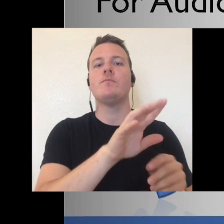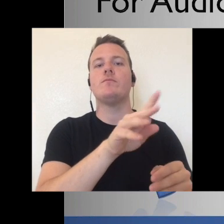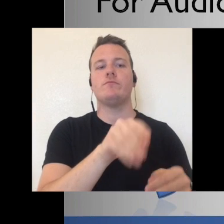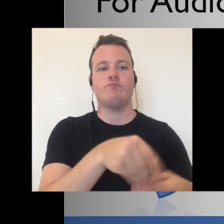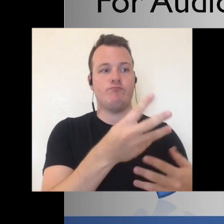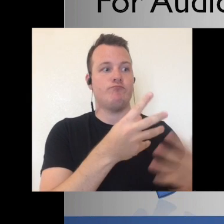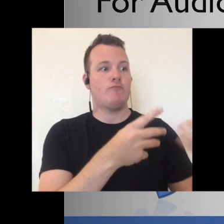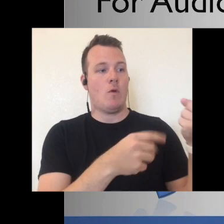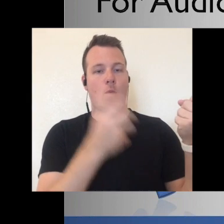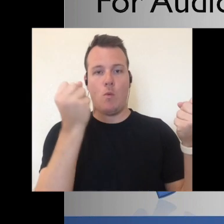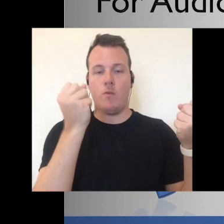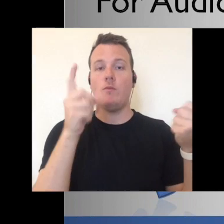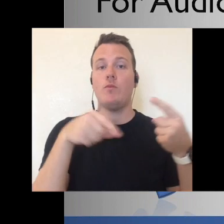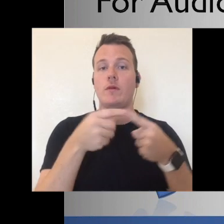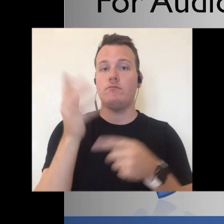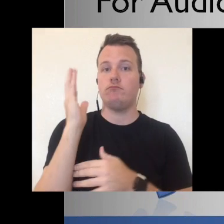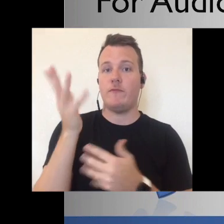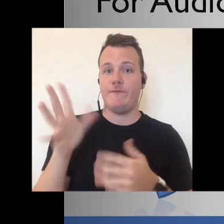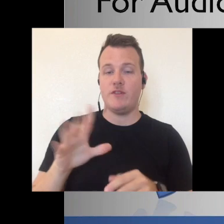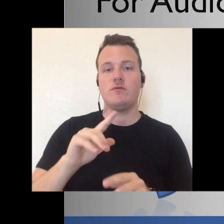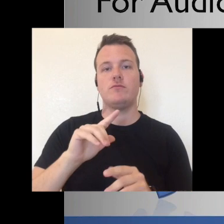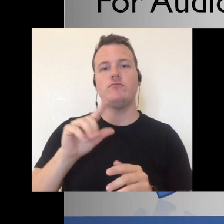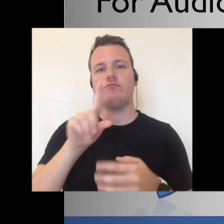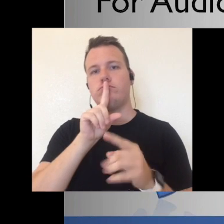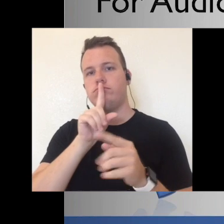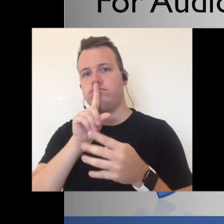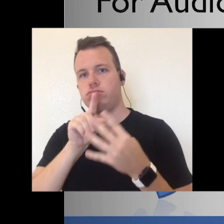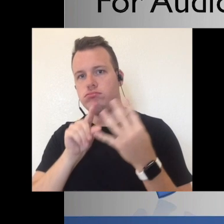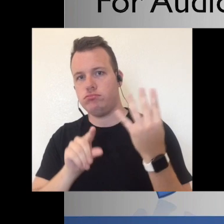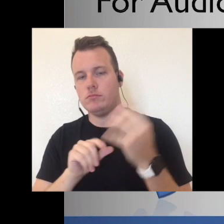presenter at the end of the presentation. Today's presentation is being recorded